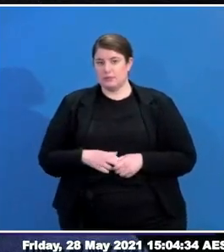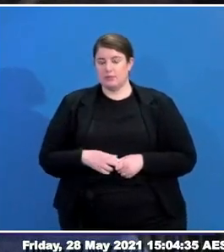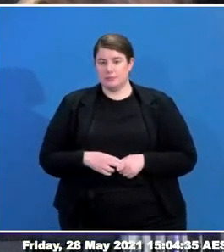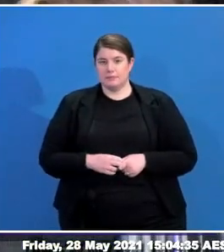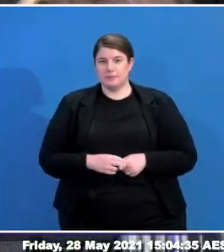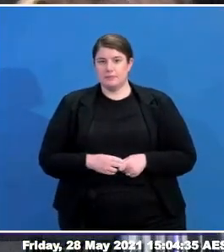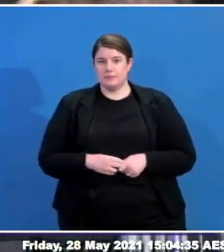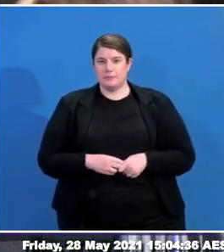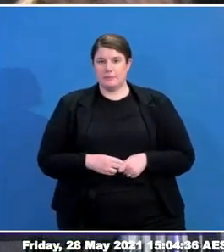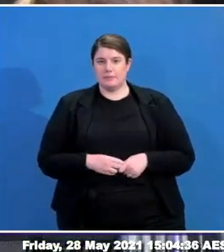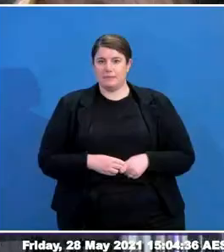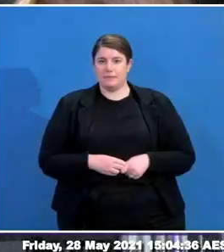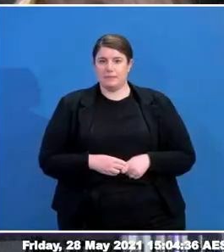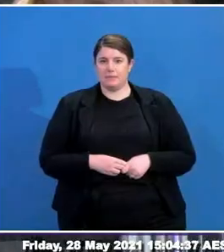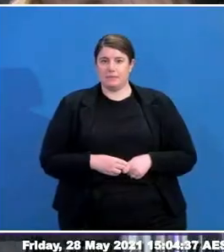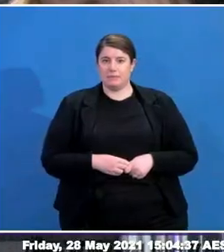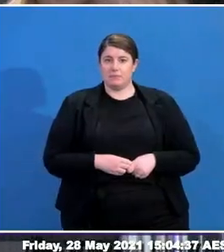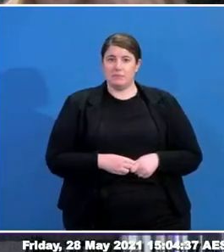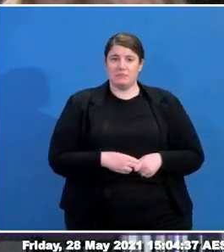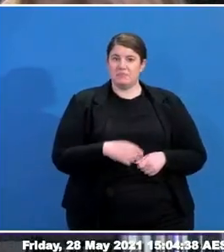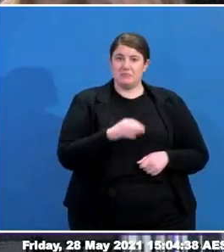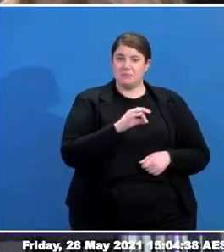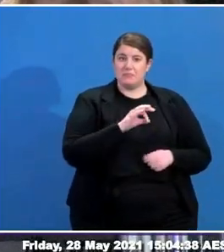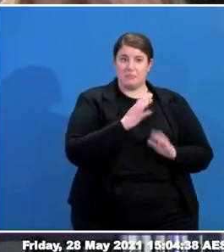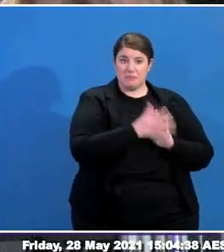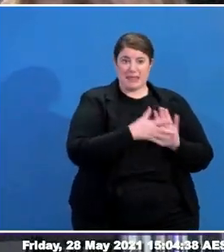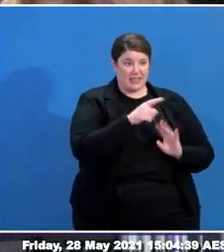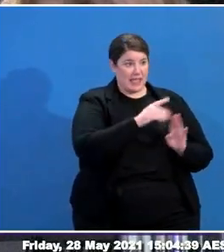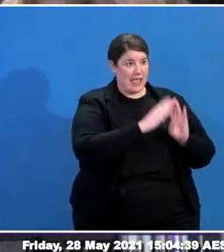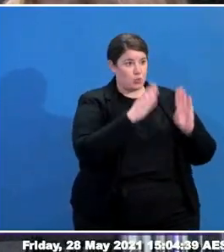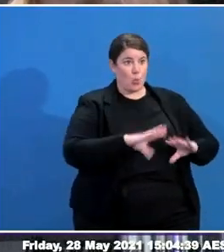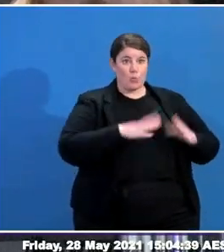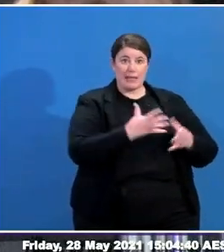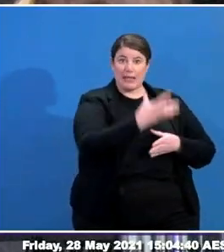Now, that didn't trigger the automatic inclusion of that house in this audit?